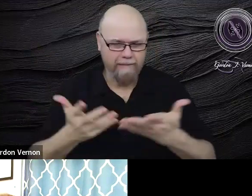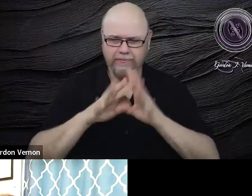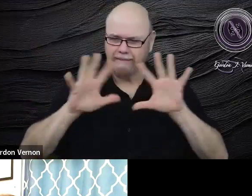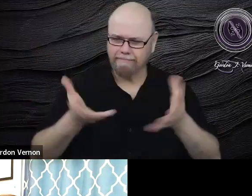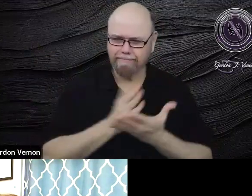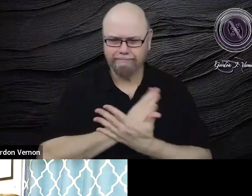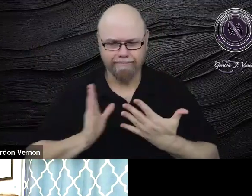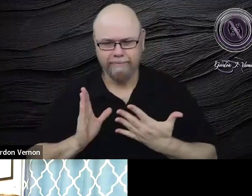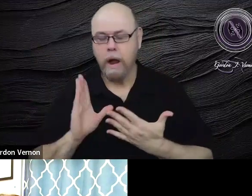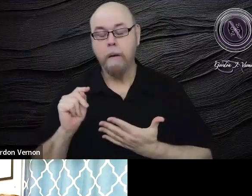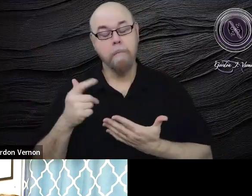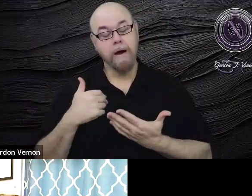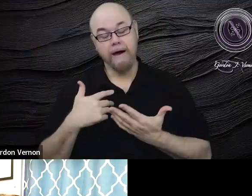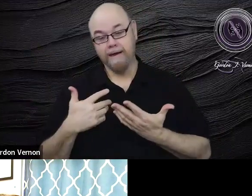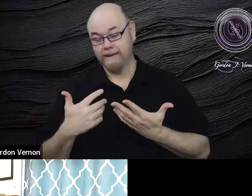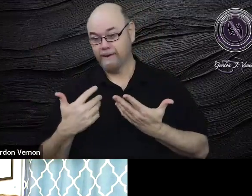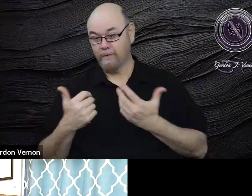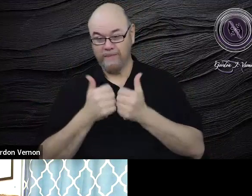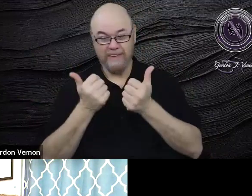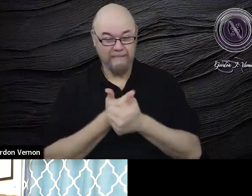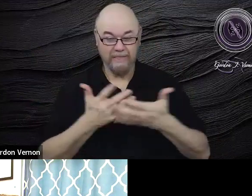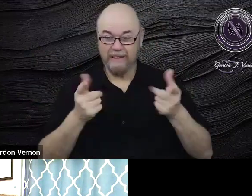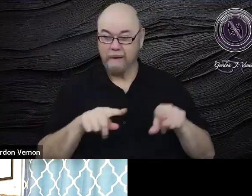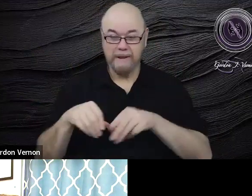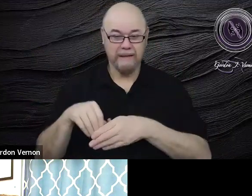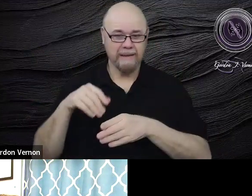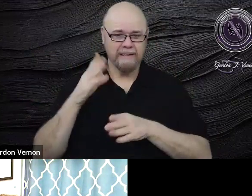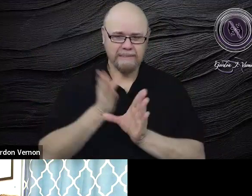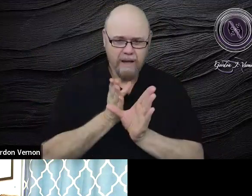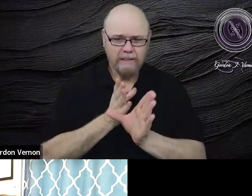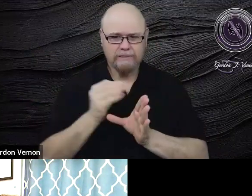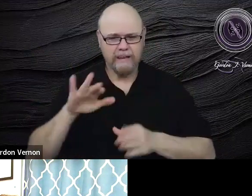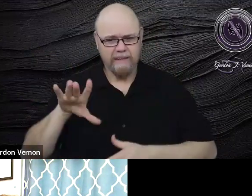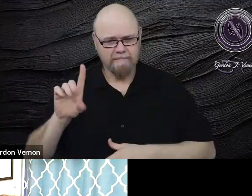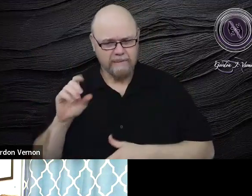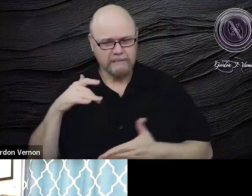Are humans more sensitive to spatial distractors that are, for example, right in front compared to the back